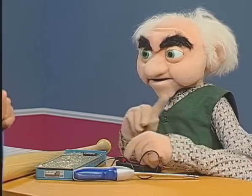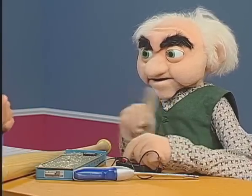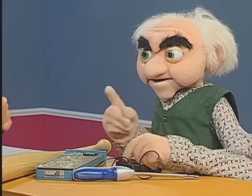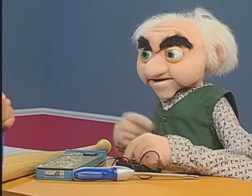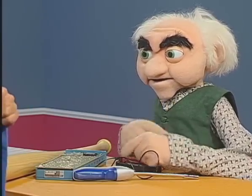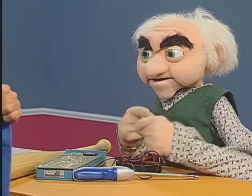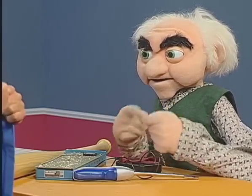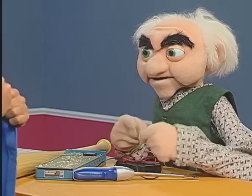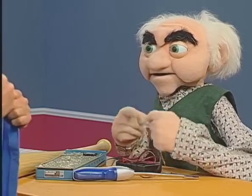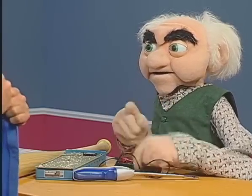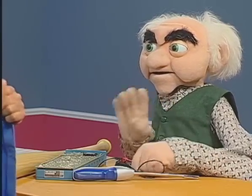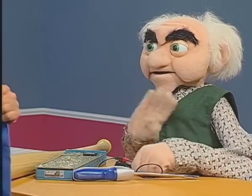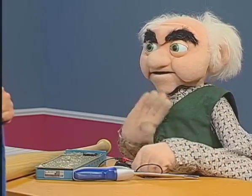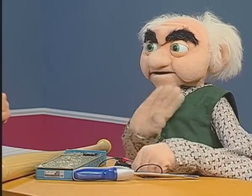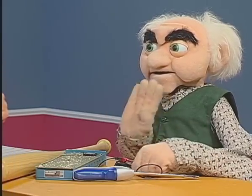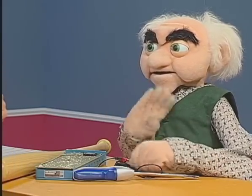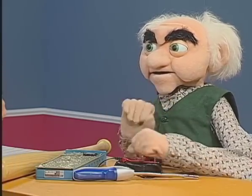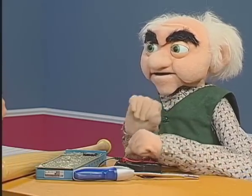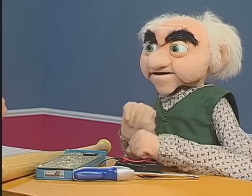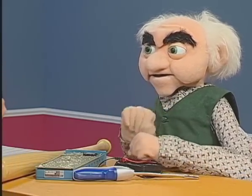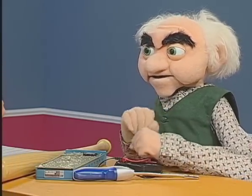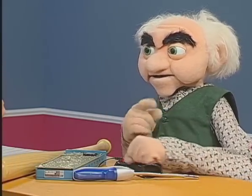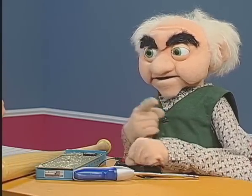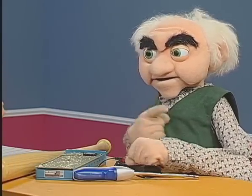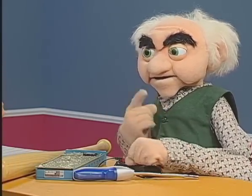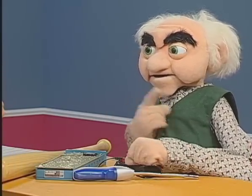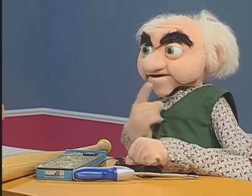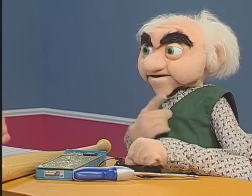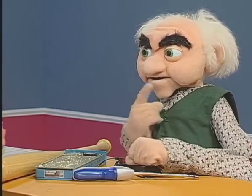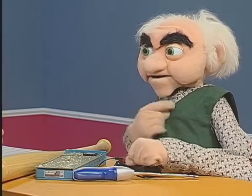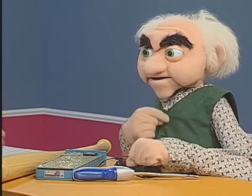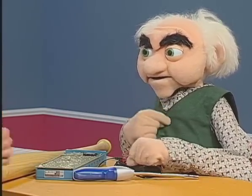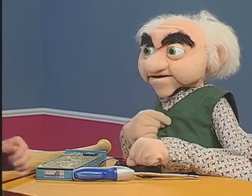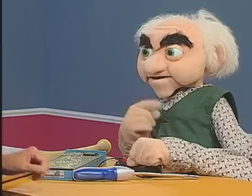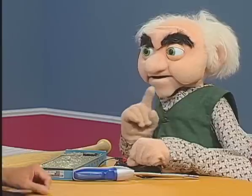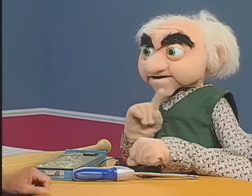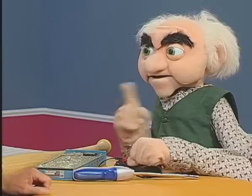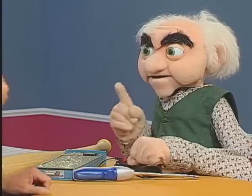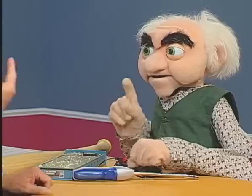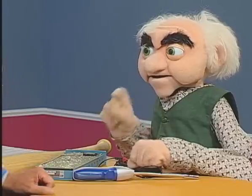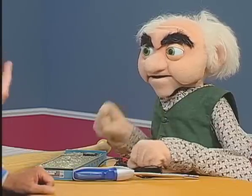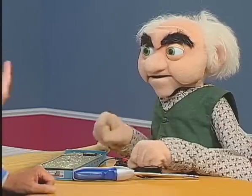I'VE REALLY BEEN STRUGGLING AND FRUSTRATED WITH WORK THIS WEEK.